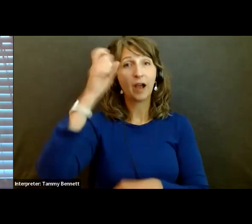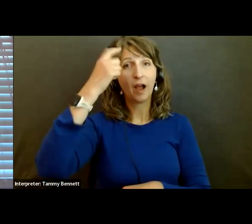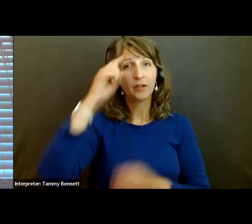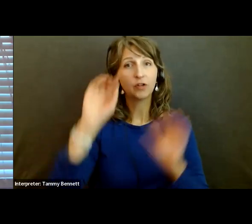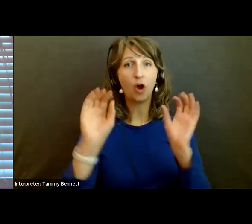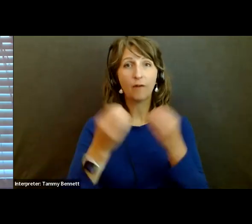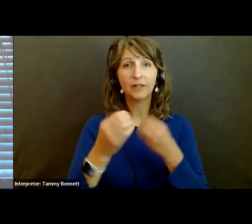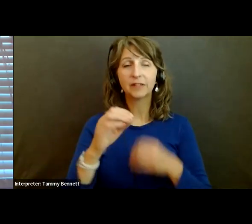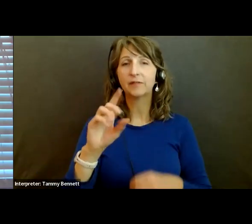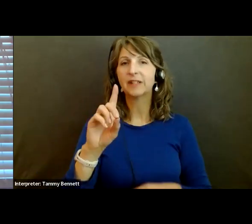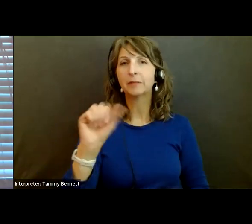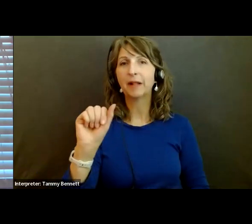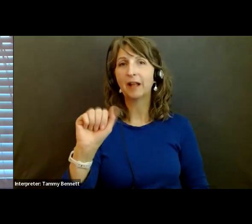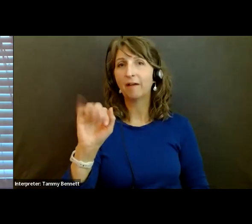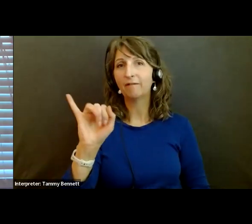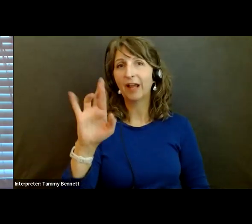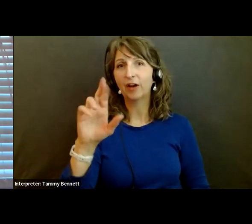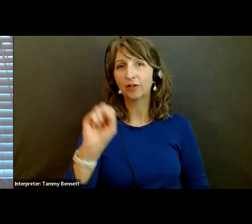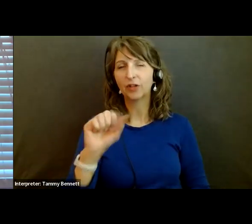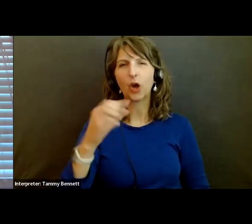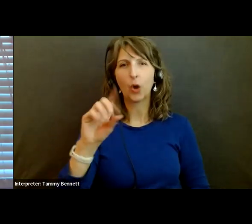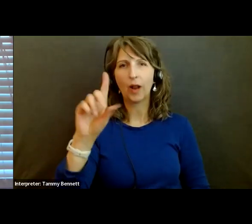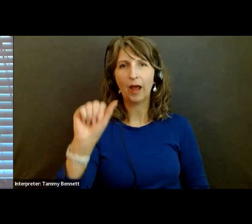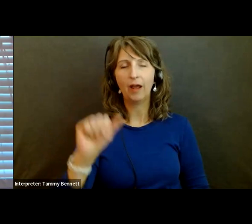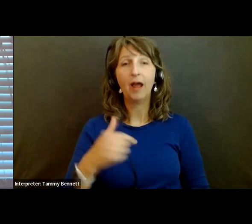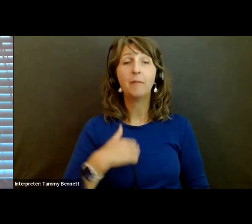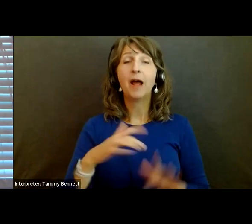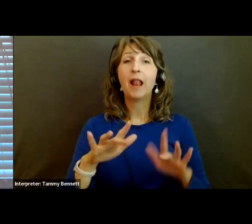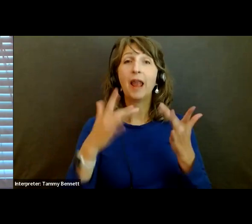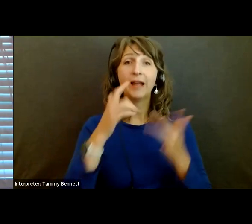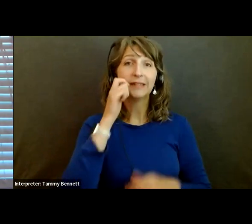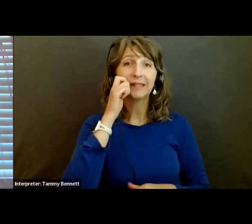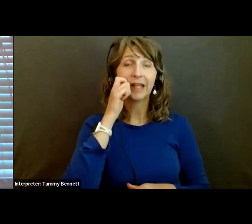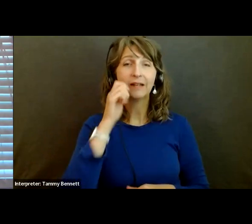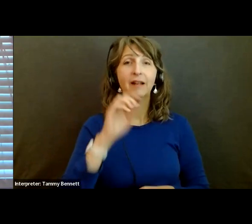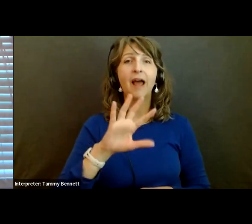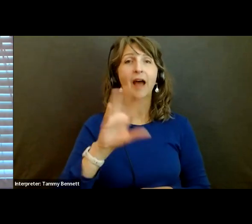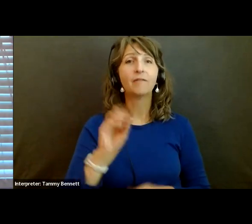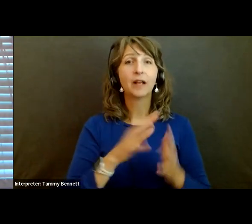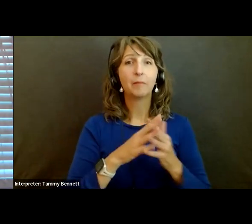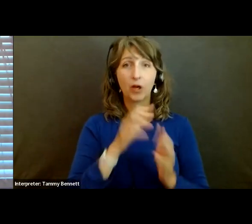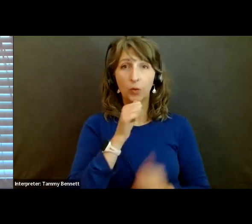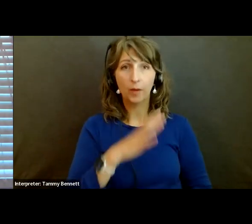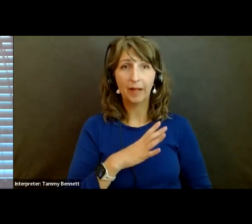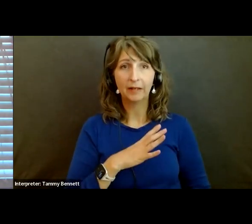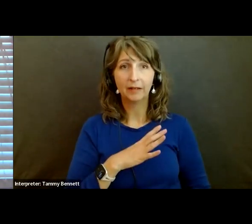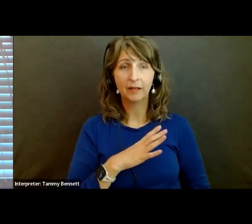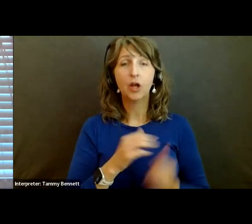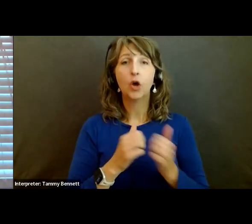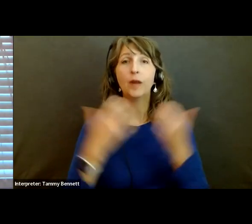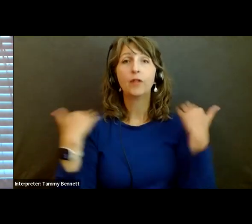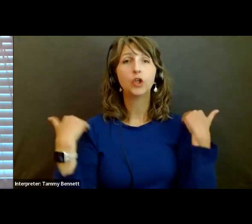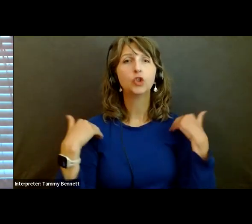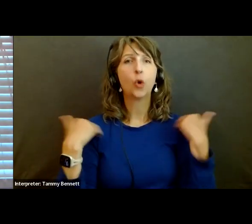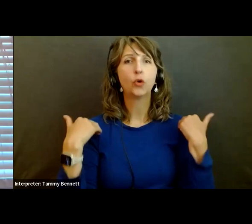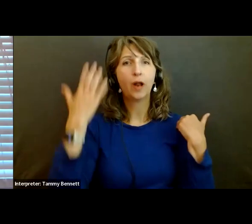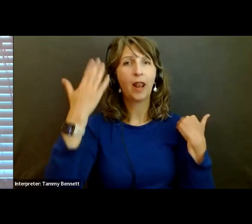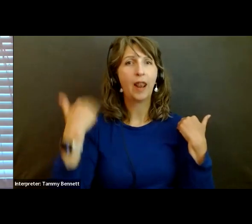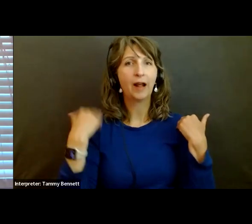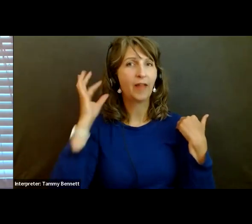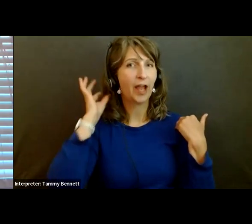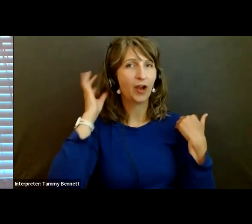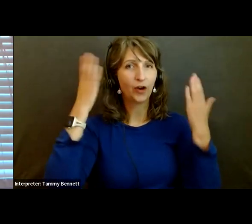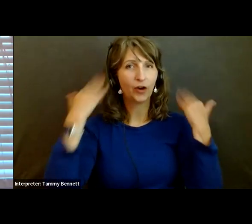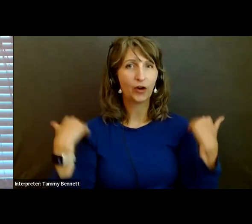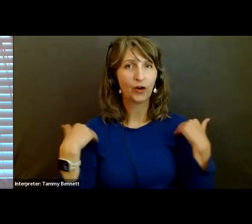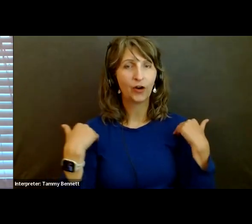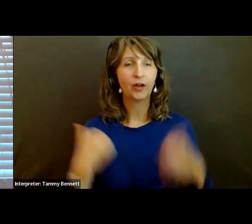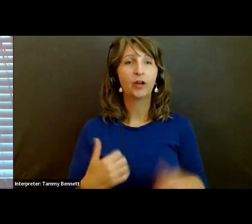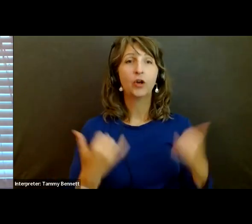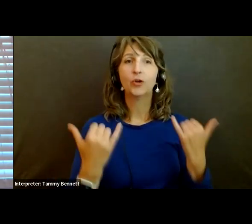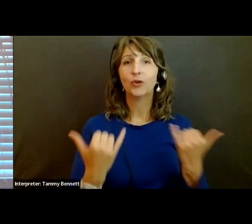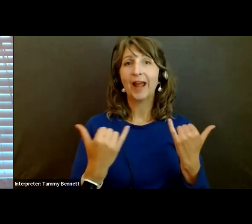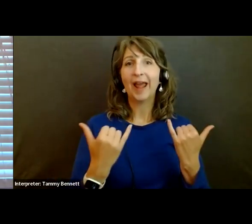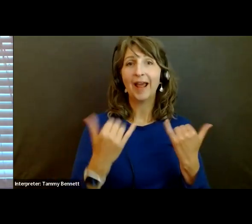I am a light skinned African American woman. With shoulder, hair. Today it's brownish.